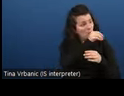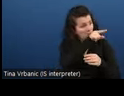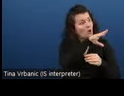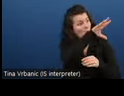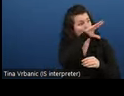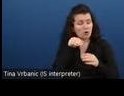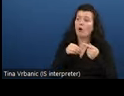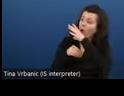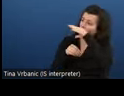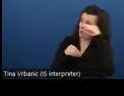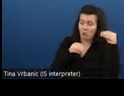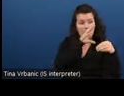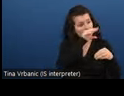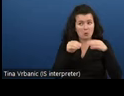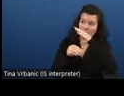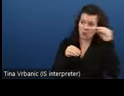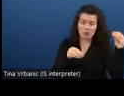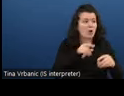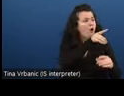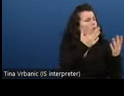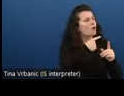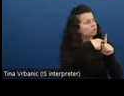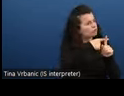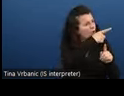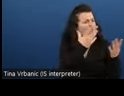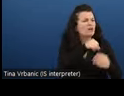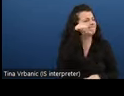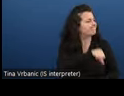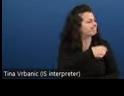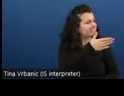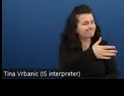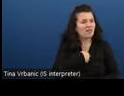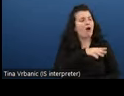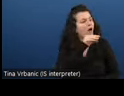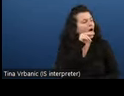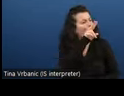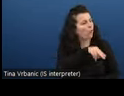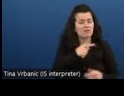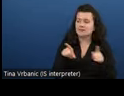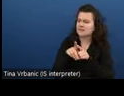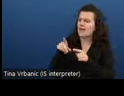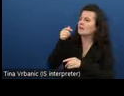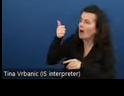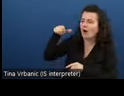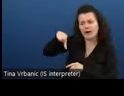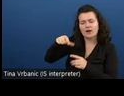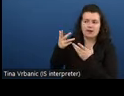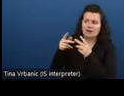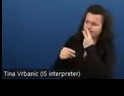what did work what didn't work, what are the challenges the opportunities I think that is really important. 15:54:48 So we have with our local networks.